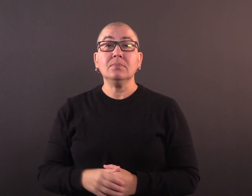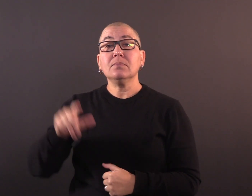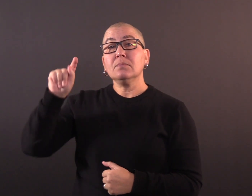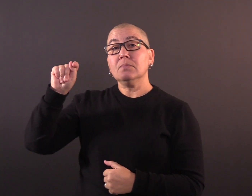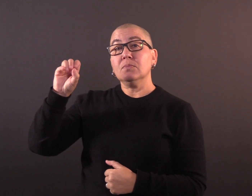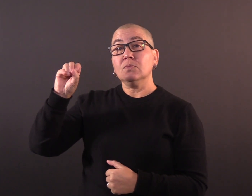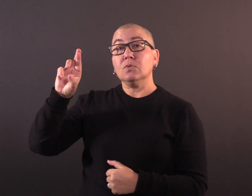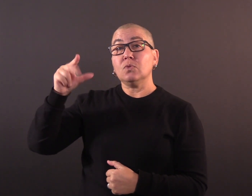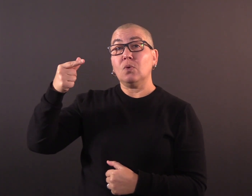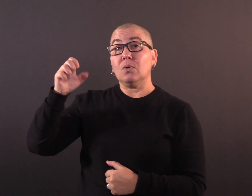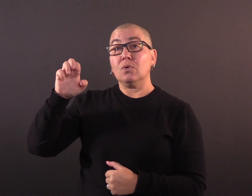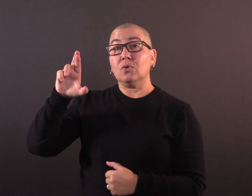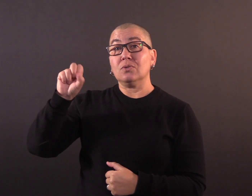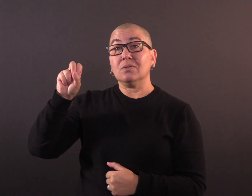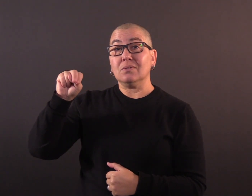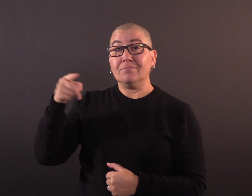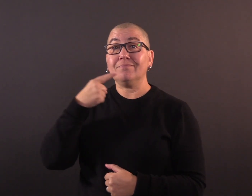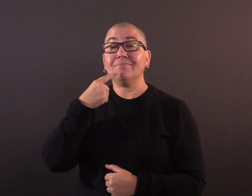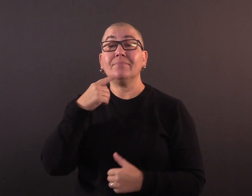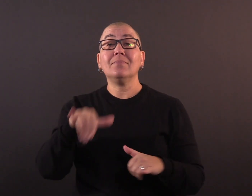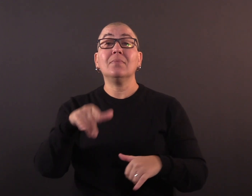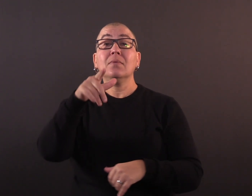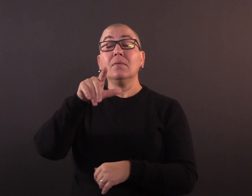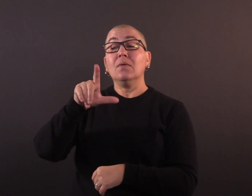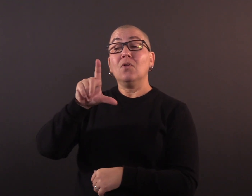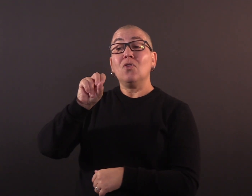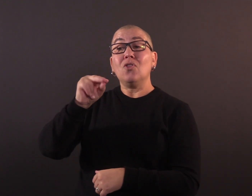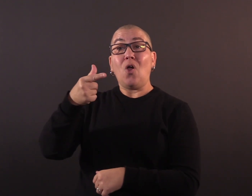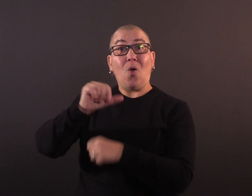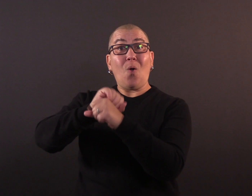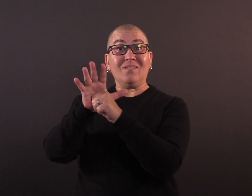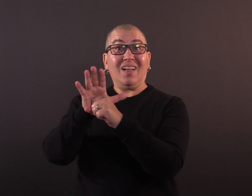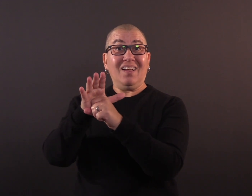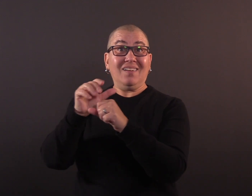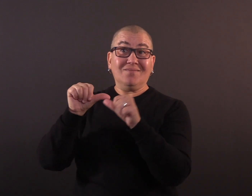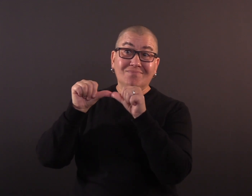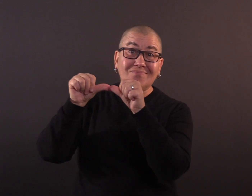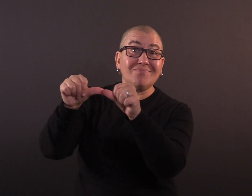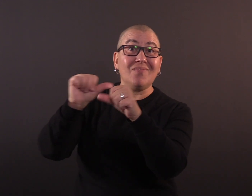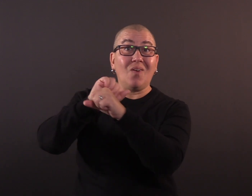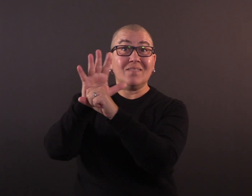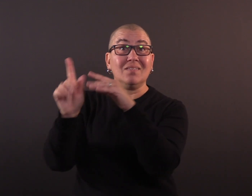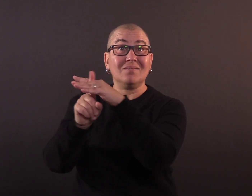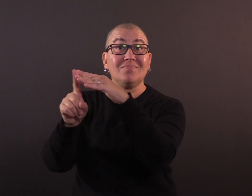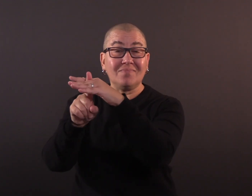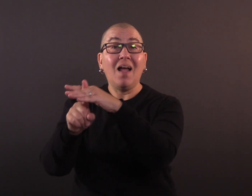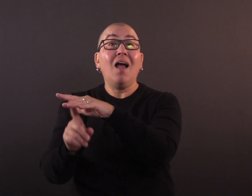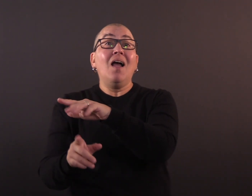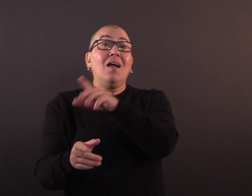Long COVID also has some striking similarities to autoimmune diseases,